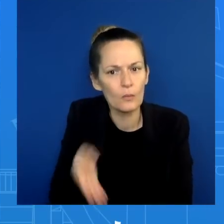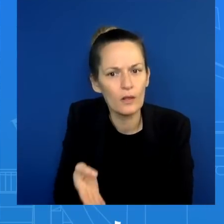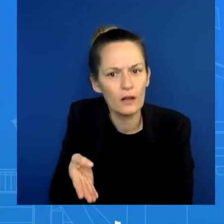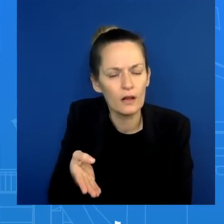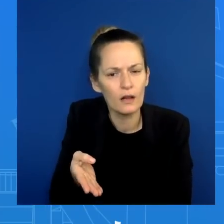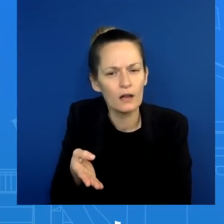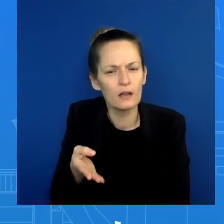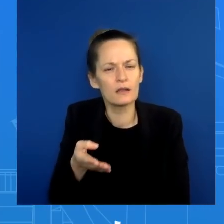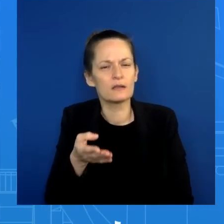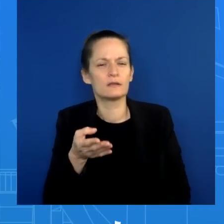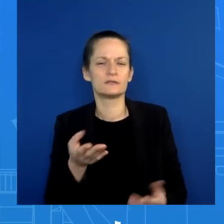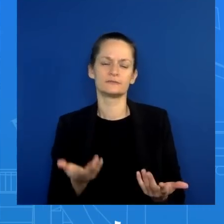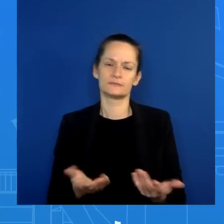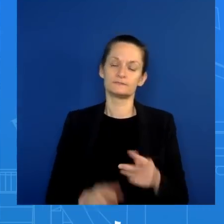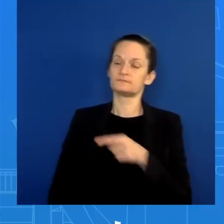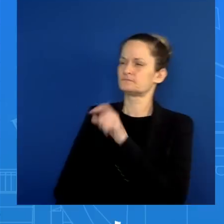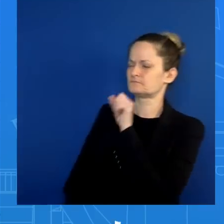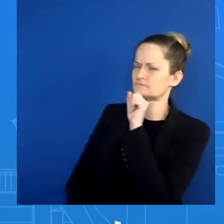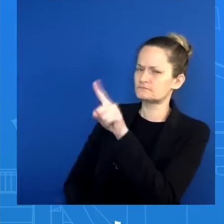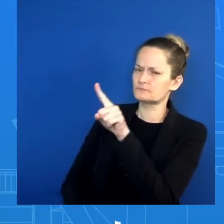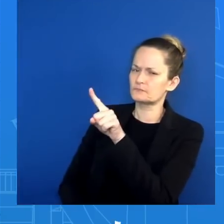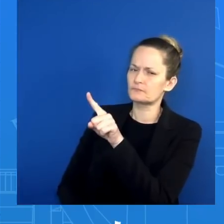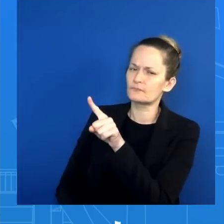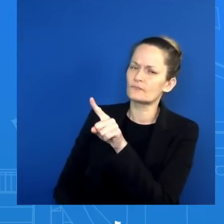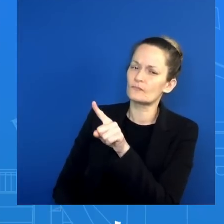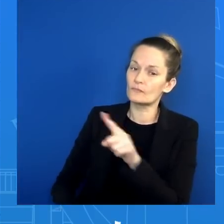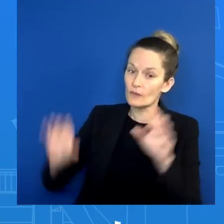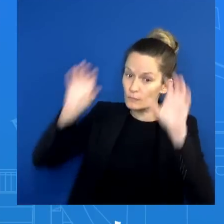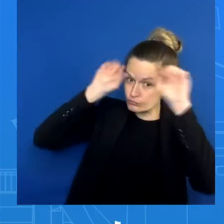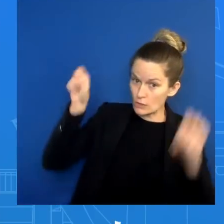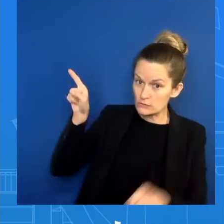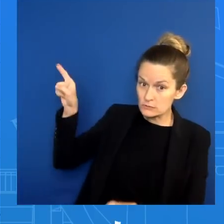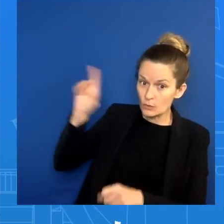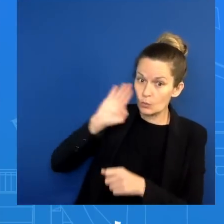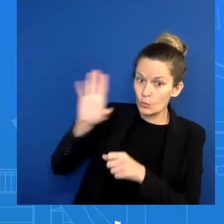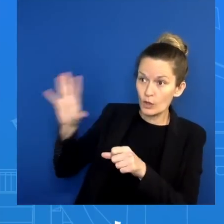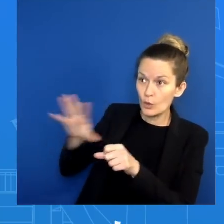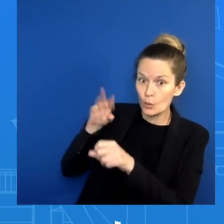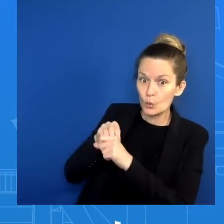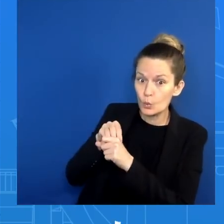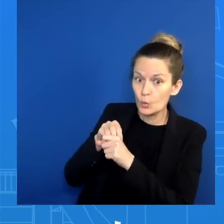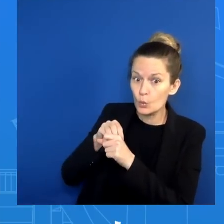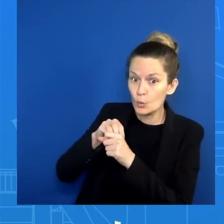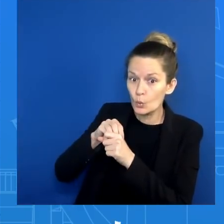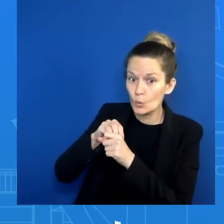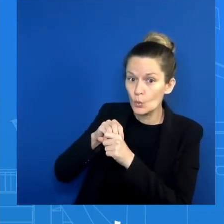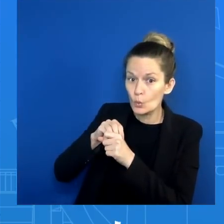What should we expect? Ms. Jean-Pierre: So the speech I have a little bit of a preview for all of you. We knew you would want to ask.